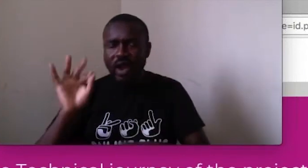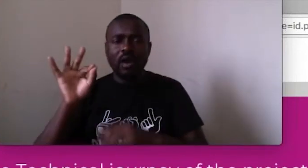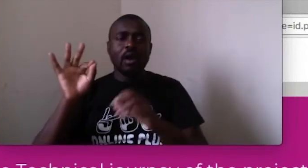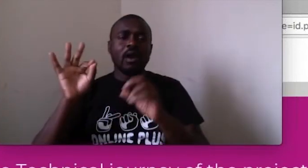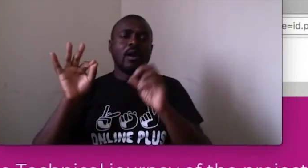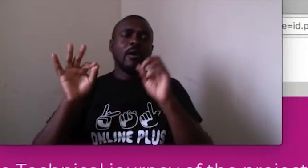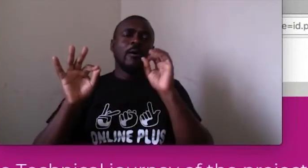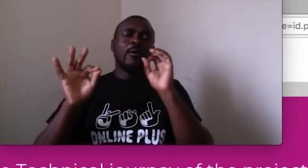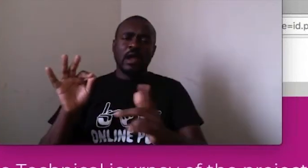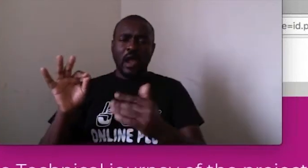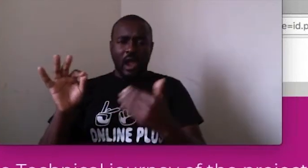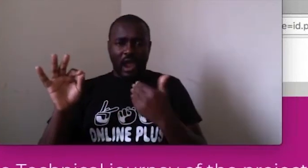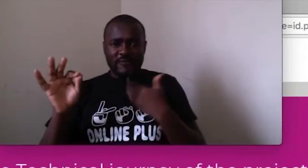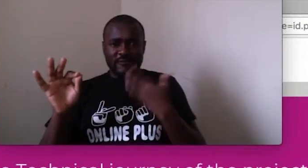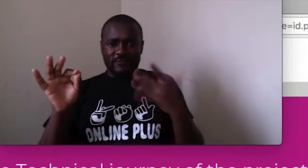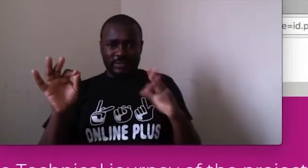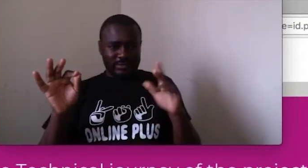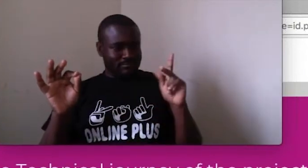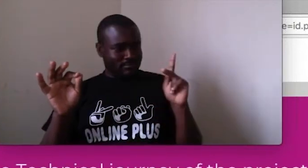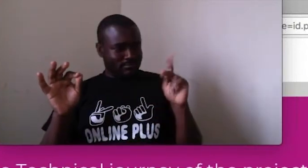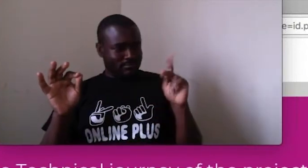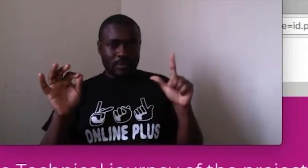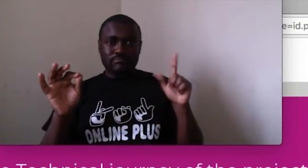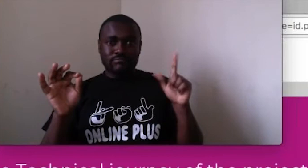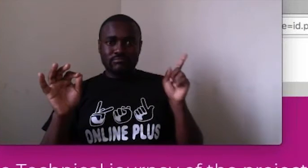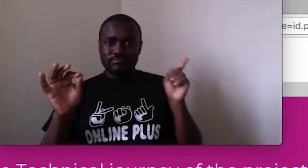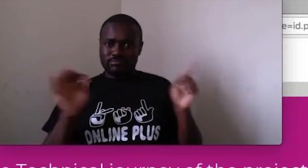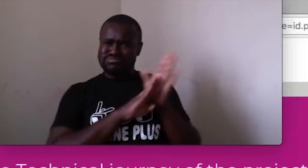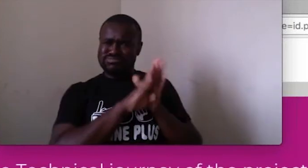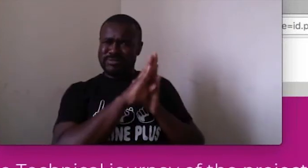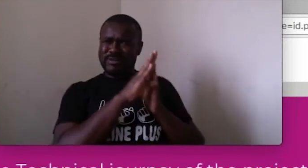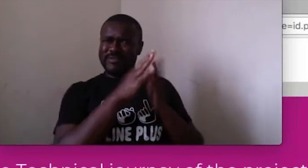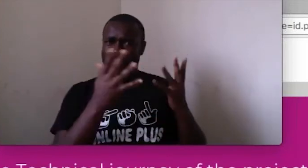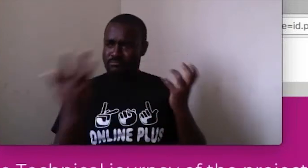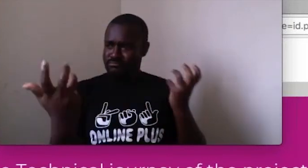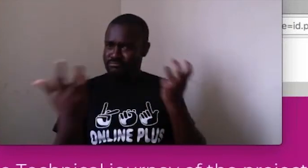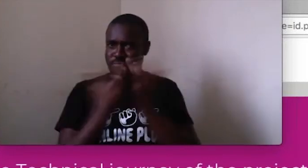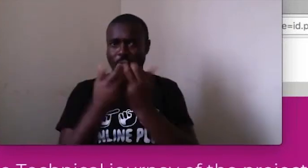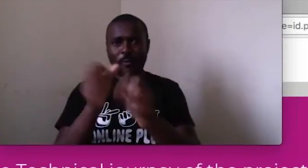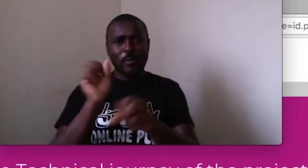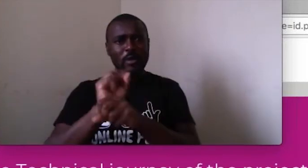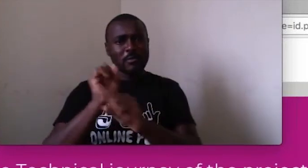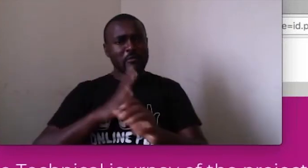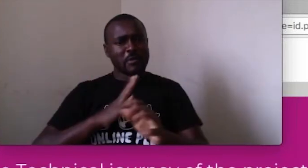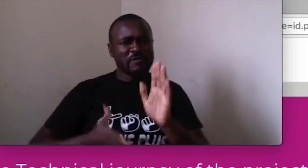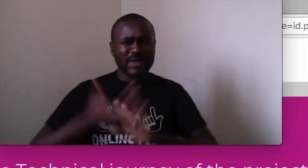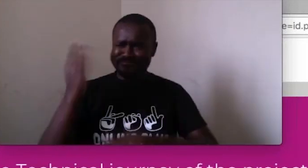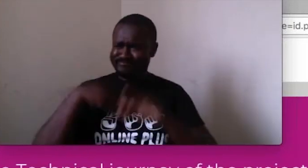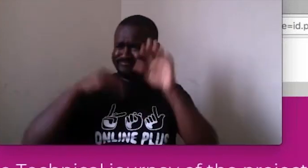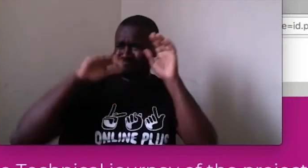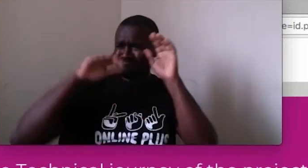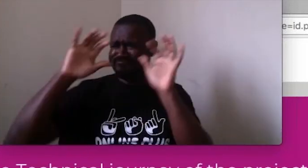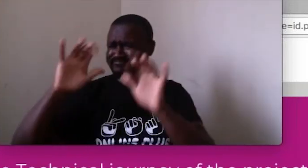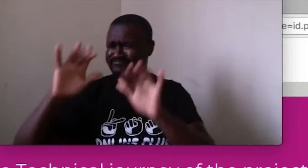and discover how is that possible? I knew that Since I developed KSL Finger Spelling